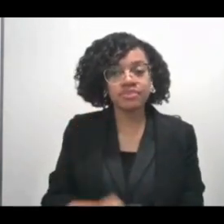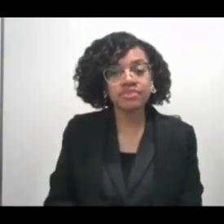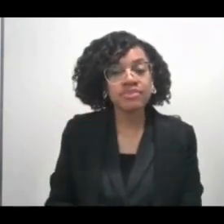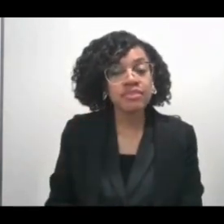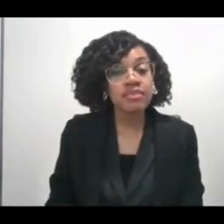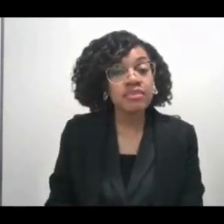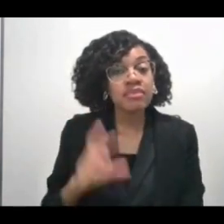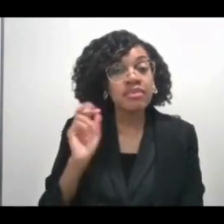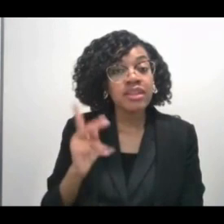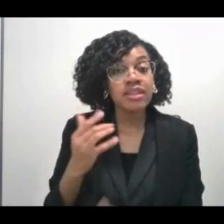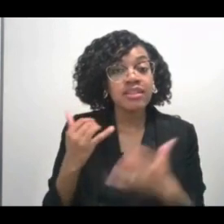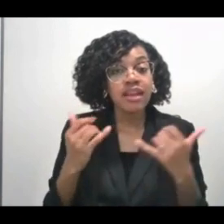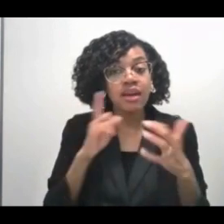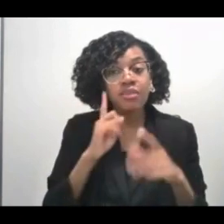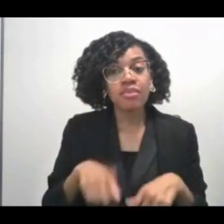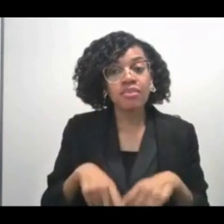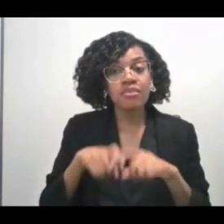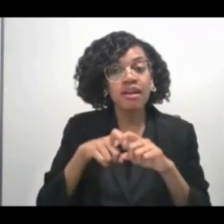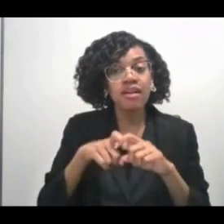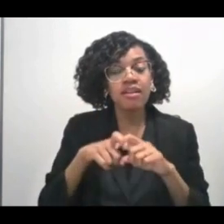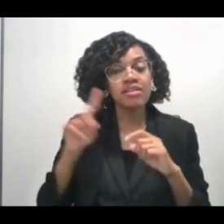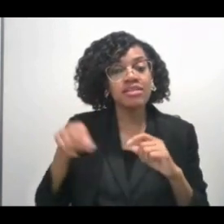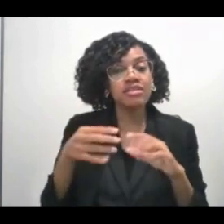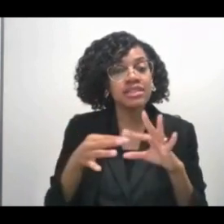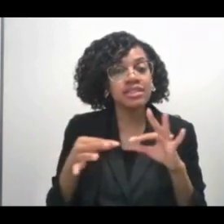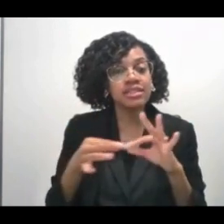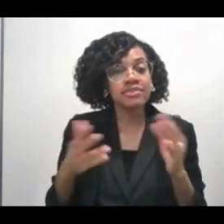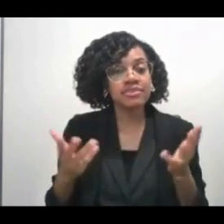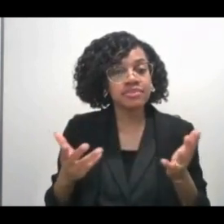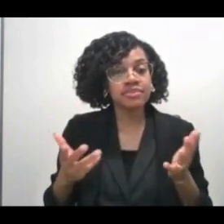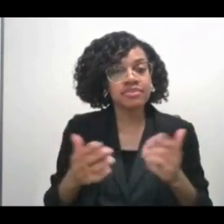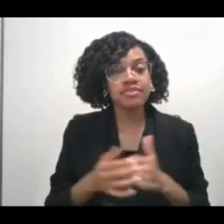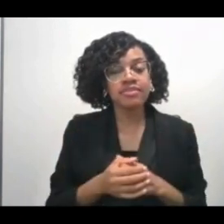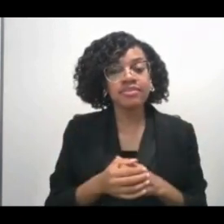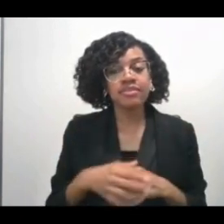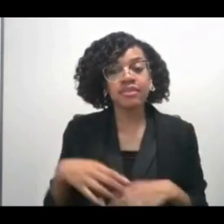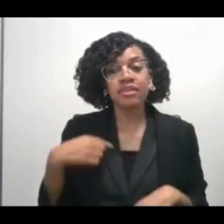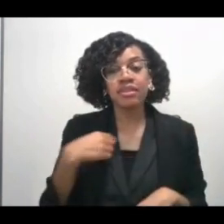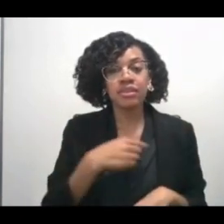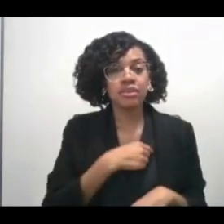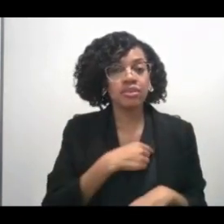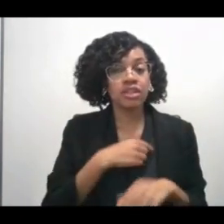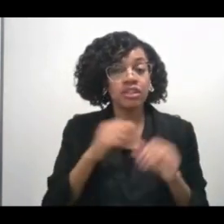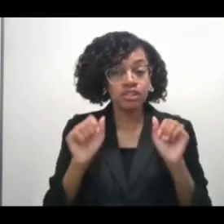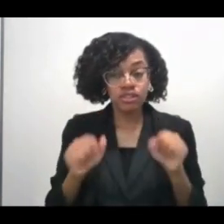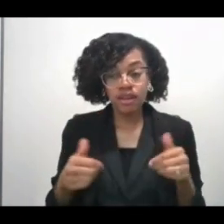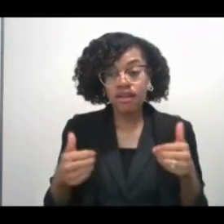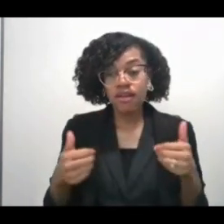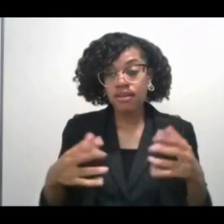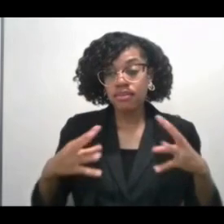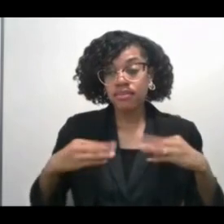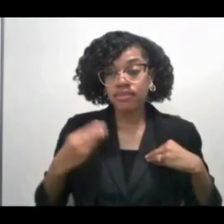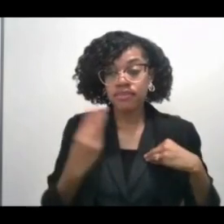and just say we, we could take a couple of questions that deal